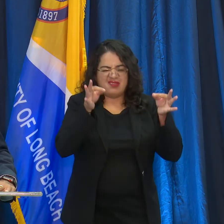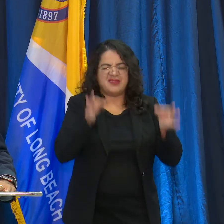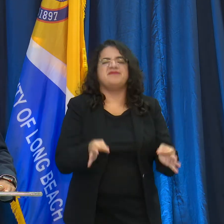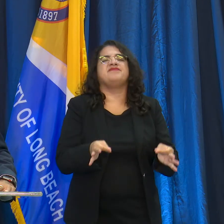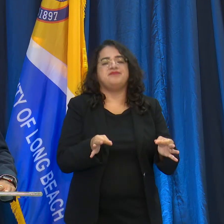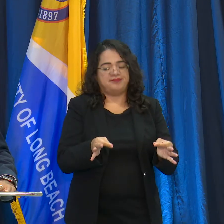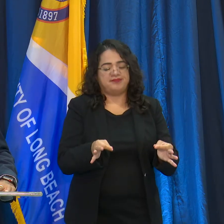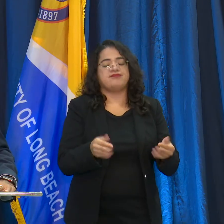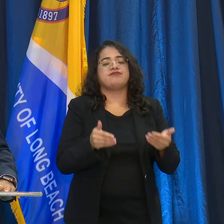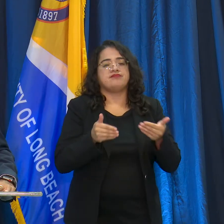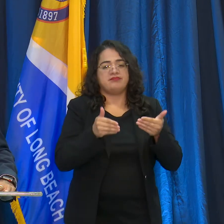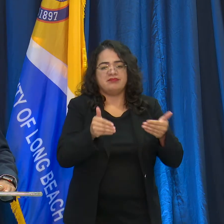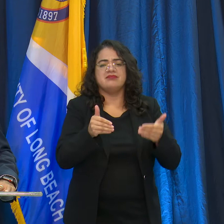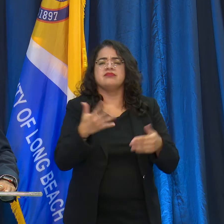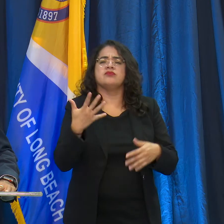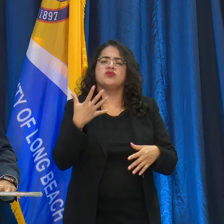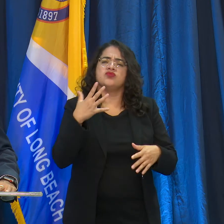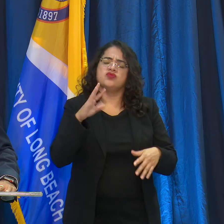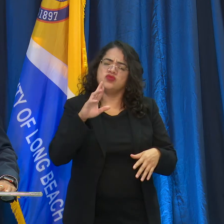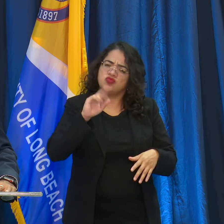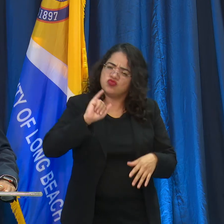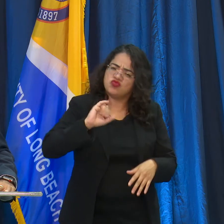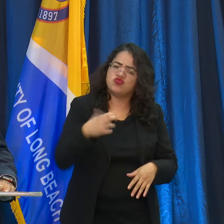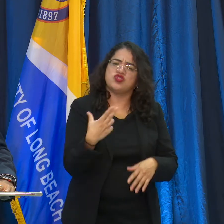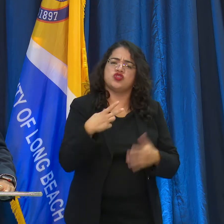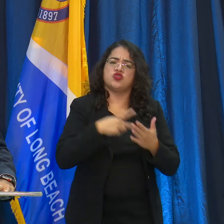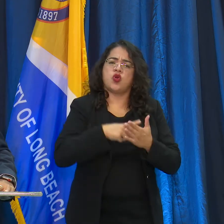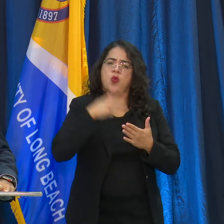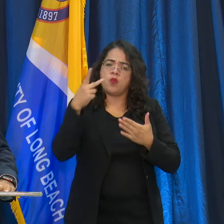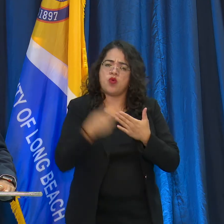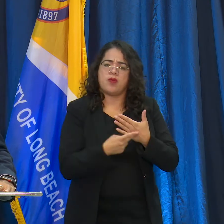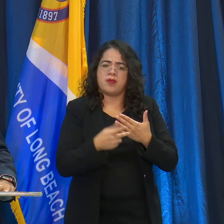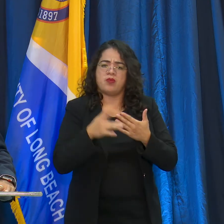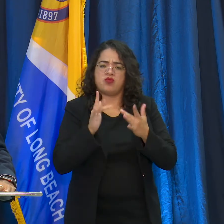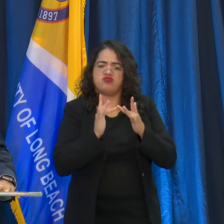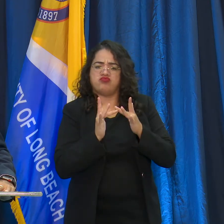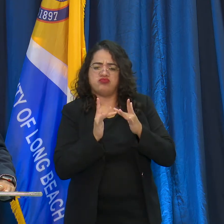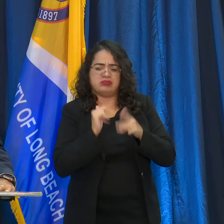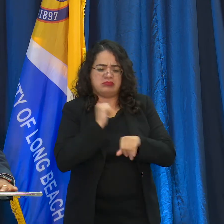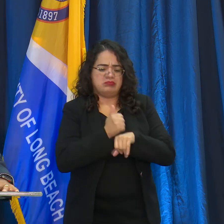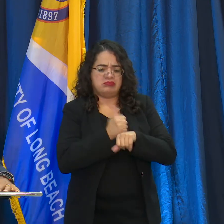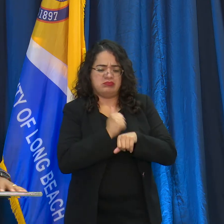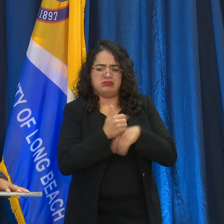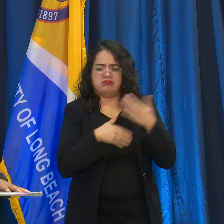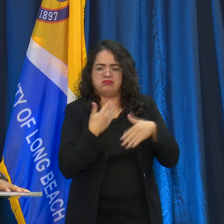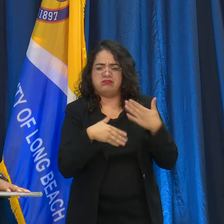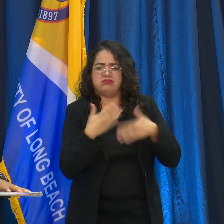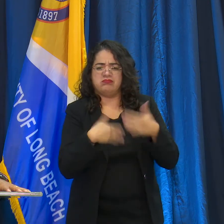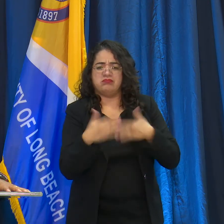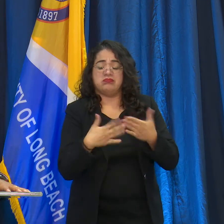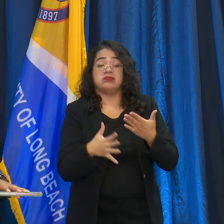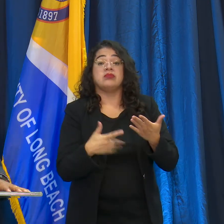course for kids and for teachers as well. I just wanted to share-- and talking to our team, that we we support the school district.